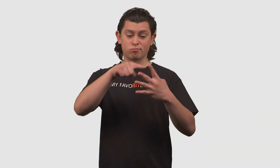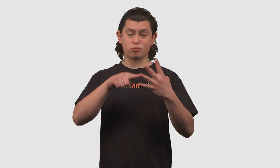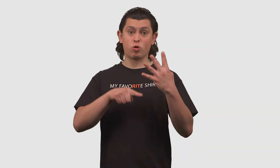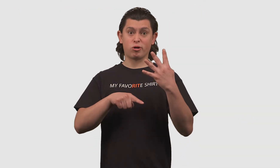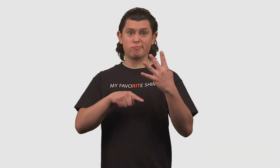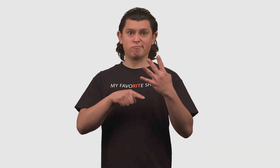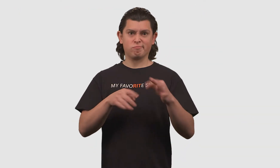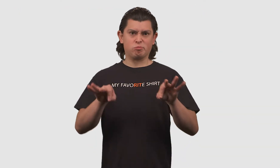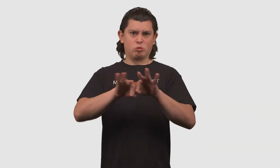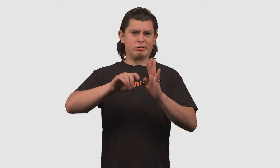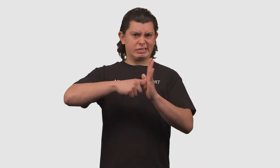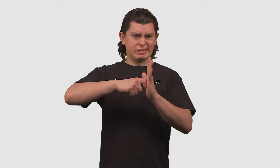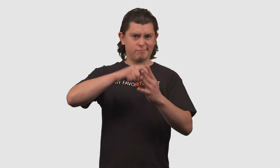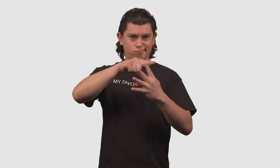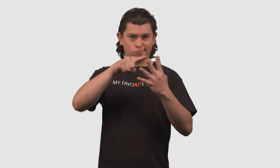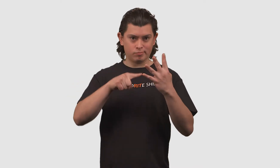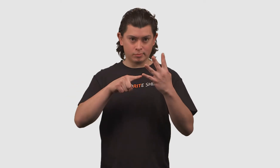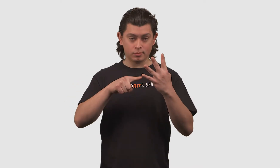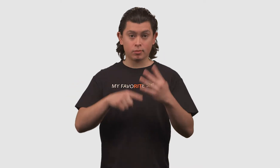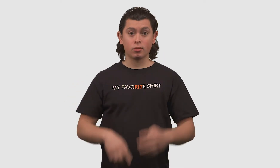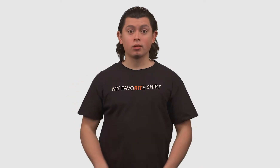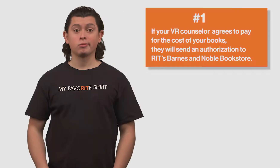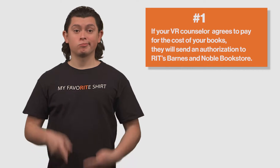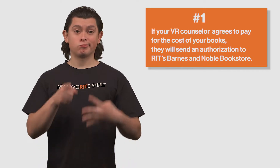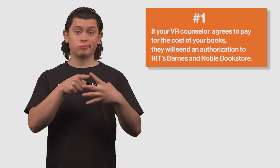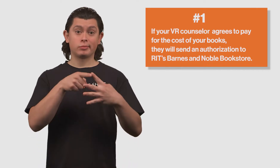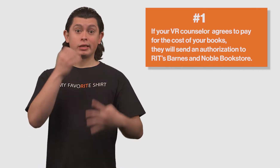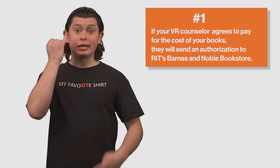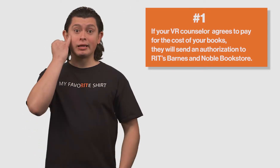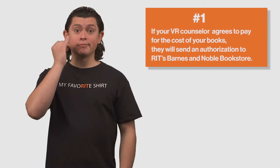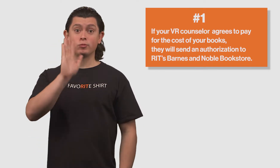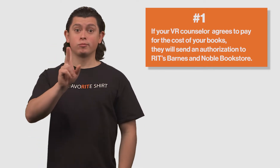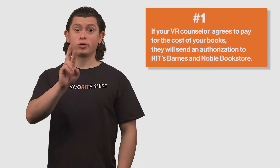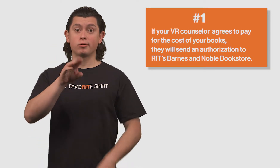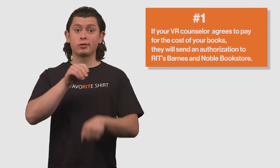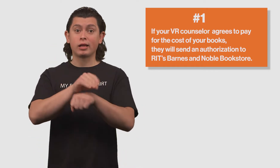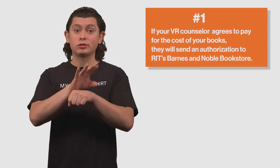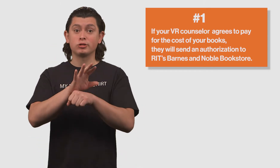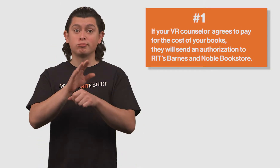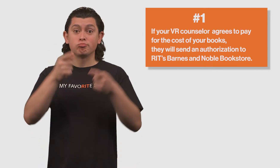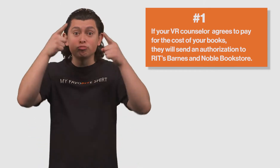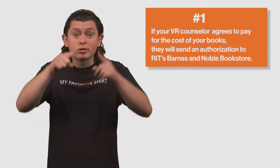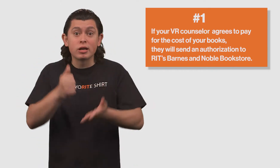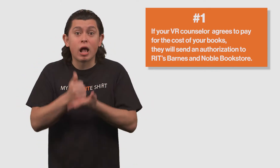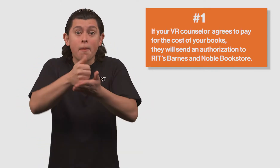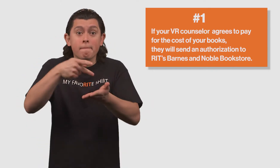HERE ARE 4 KEY POINTS. IF YOUR VOCATIONAL REHABILITATION COUNSELOR